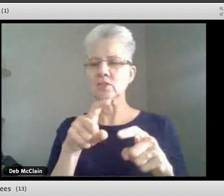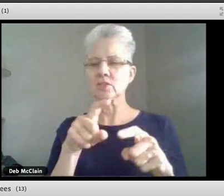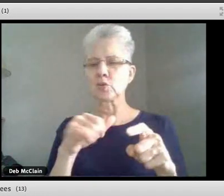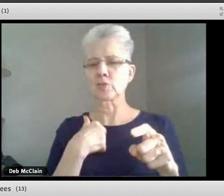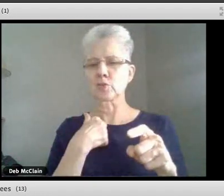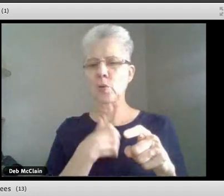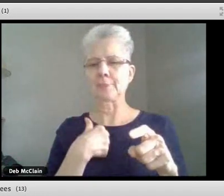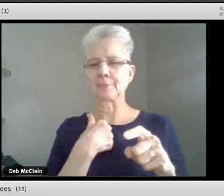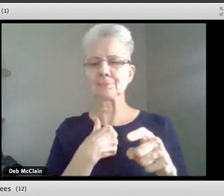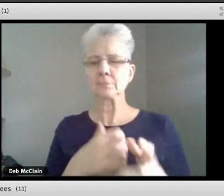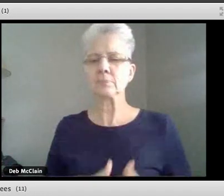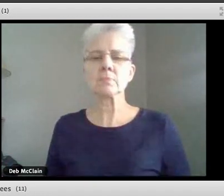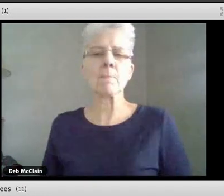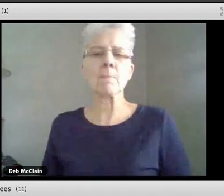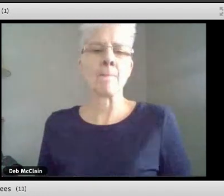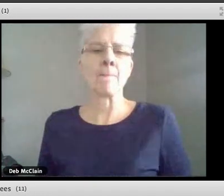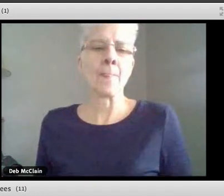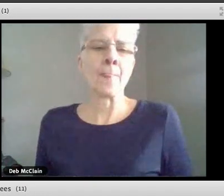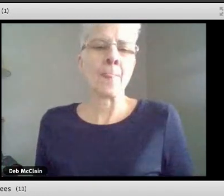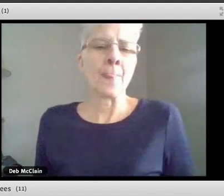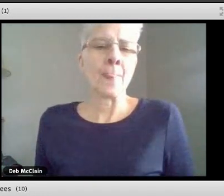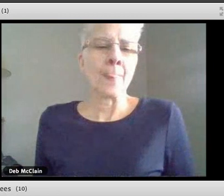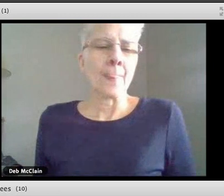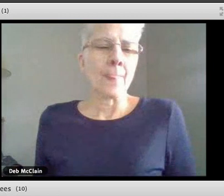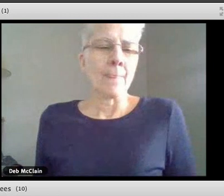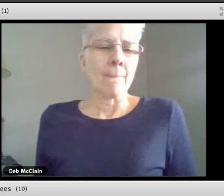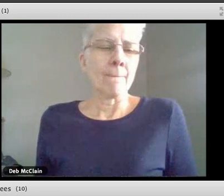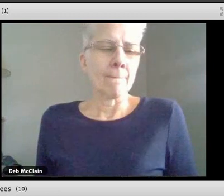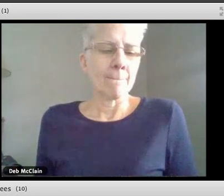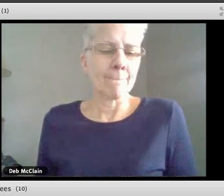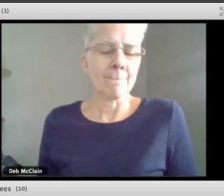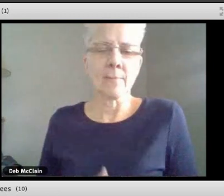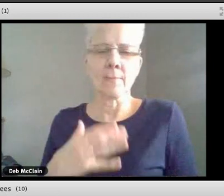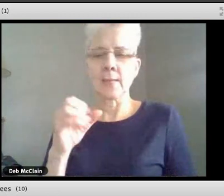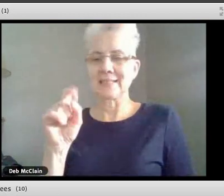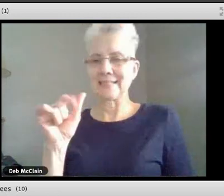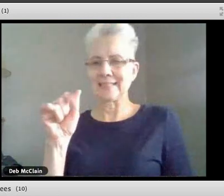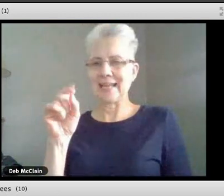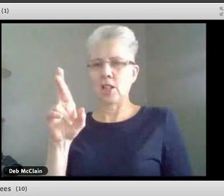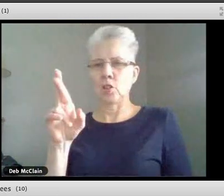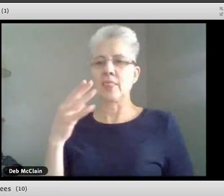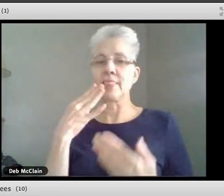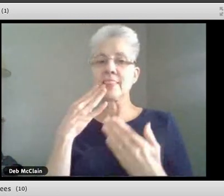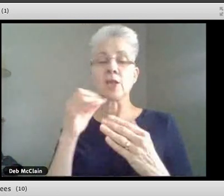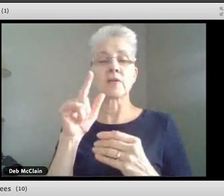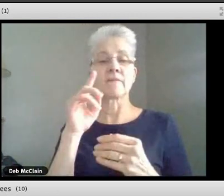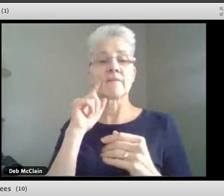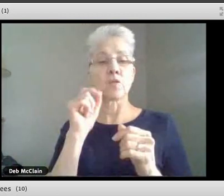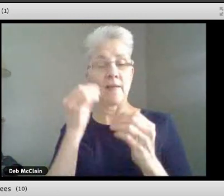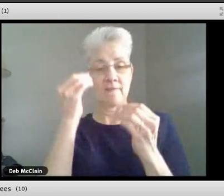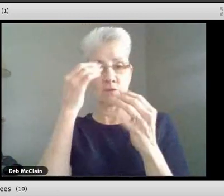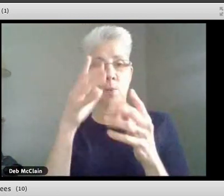Post: Thank you, Stephanie, for an informative webinar. Attendees, if you enjoyed this webinar, we ask that you join us on June 7th